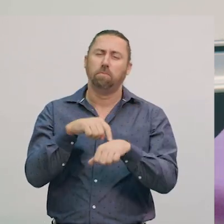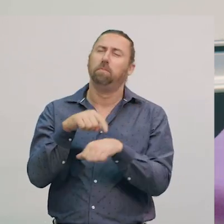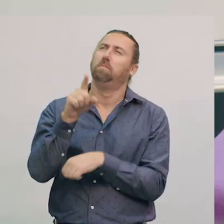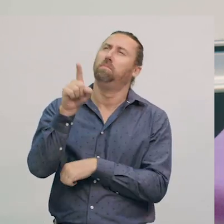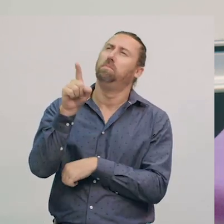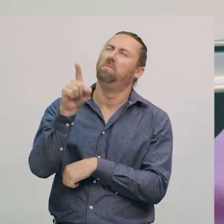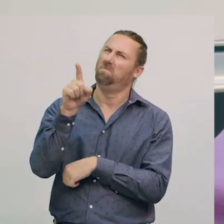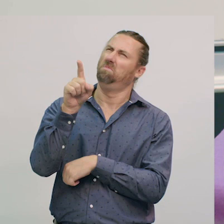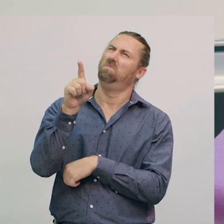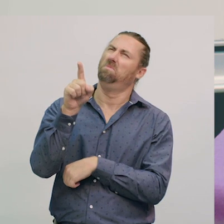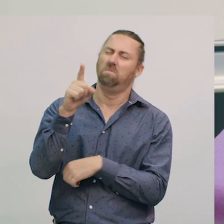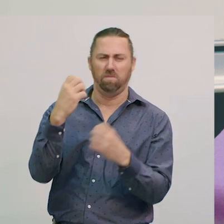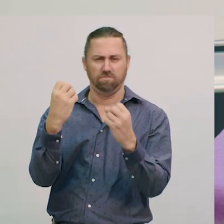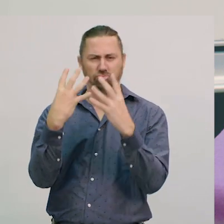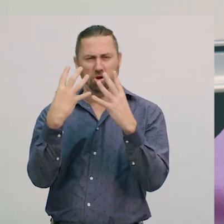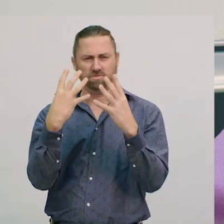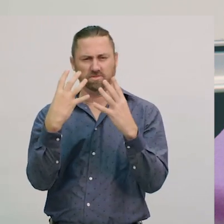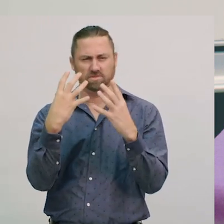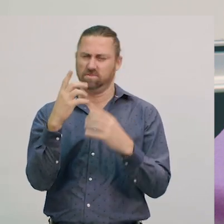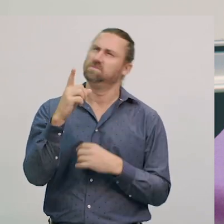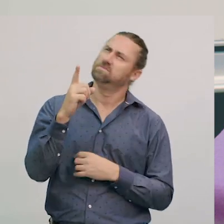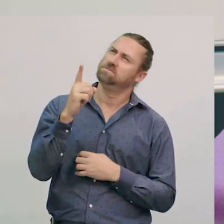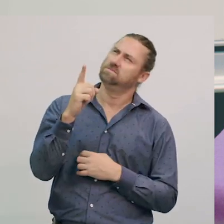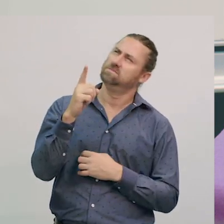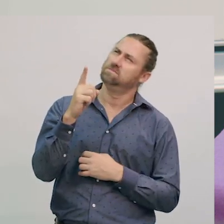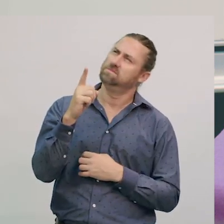Why do you think the Moon appears brightly in the night sky?